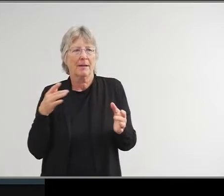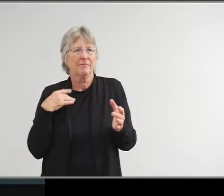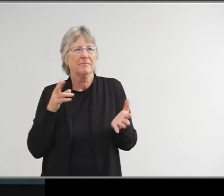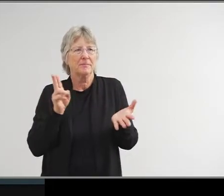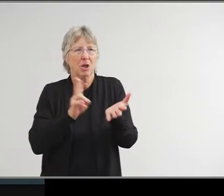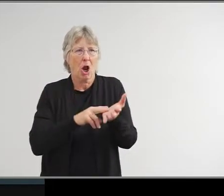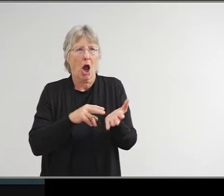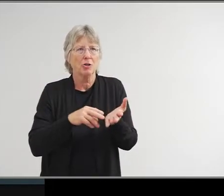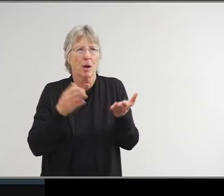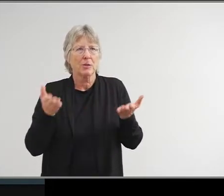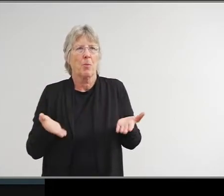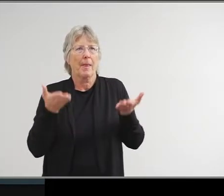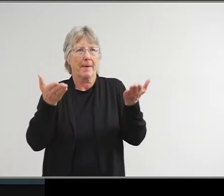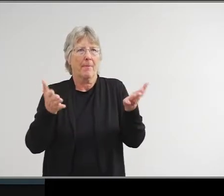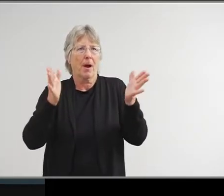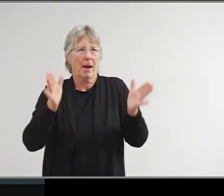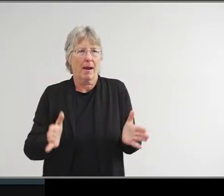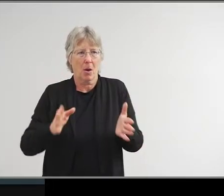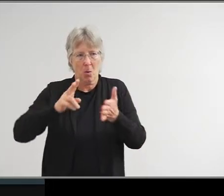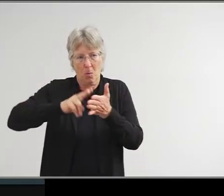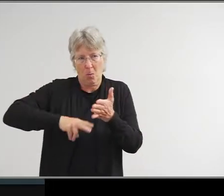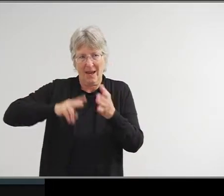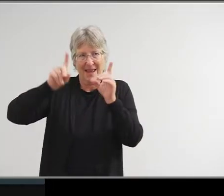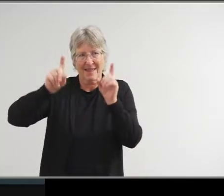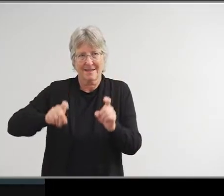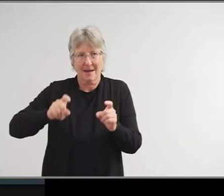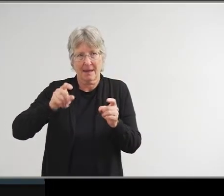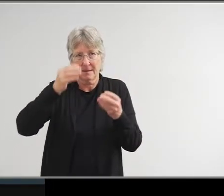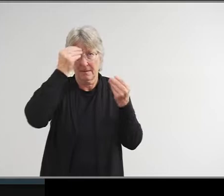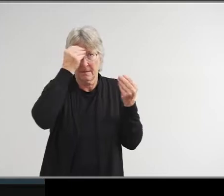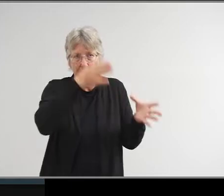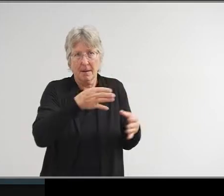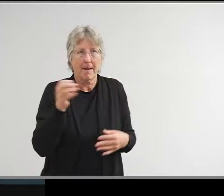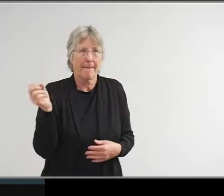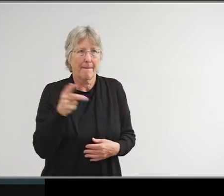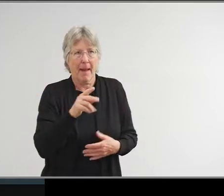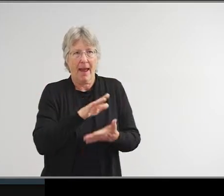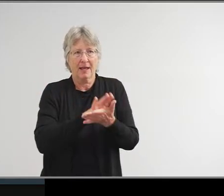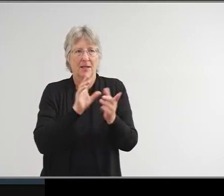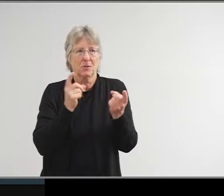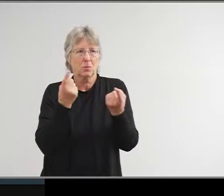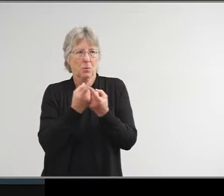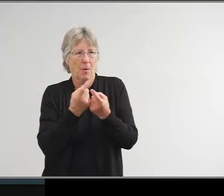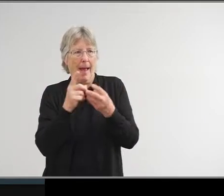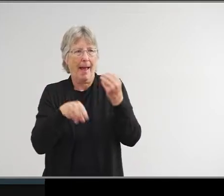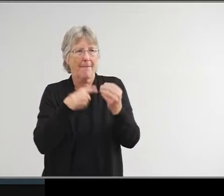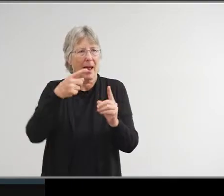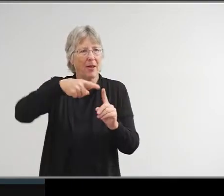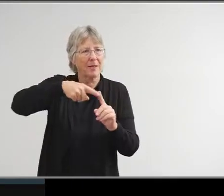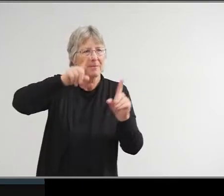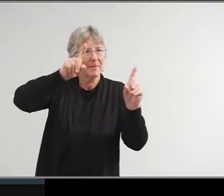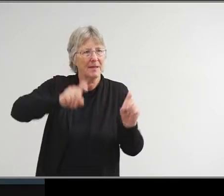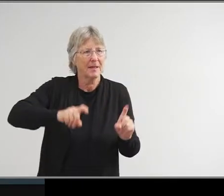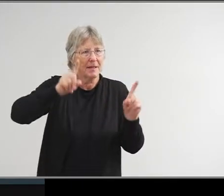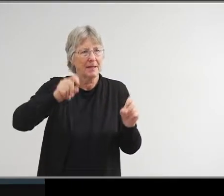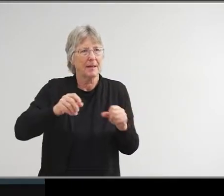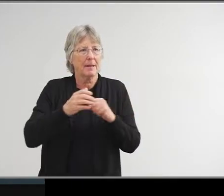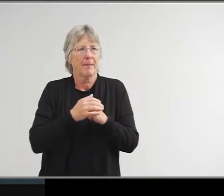that will actually read the tests and provide the information back to the school district on the test but the infrastructure for testing wise